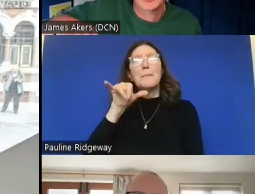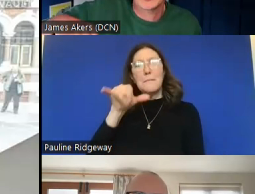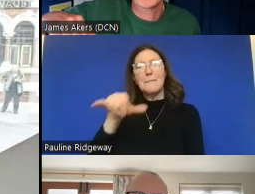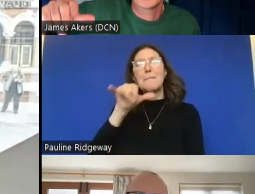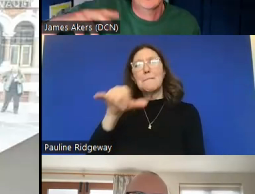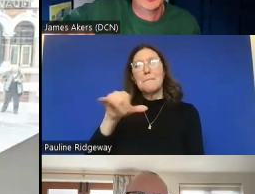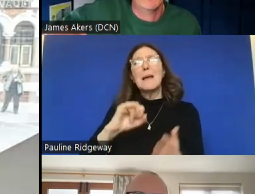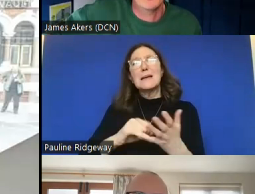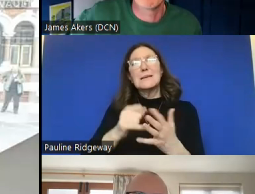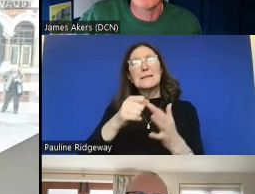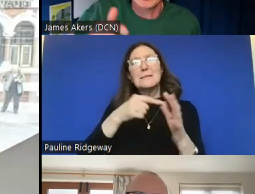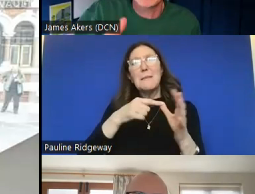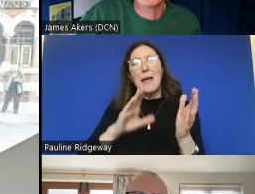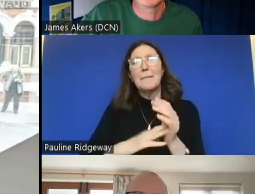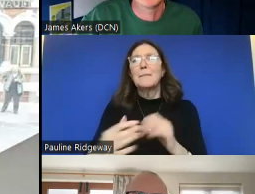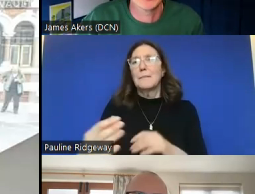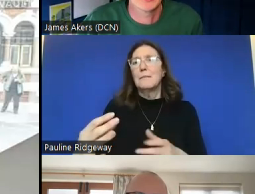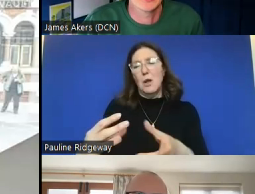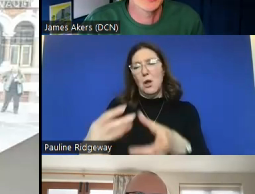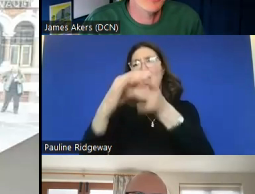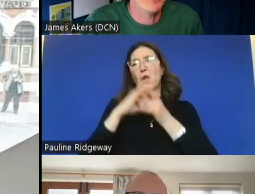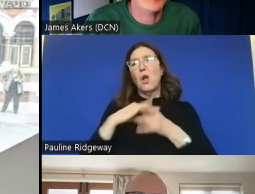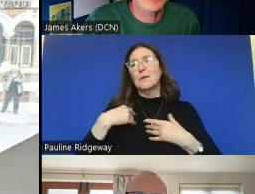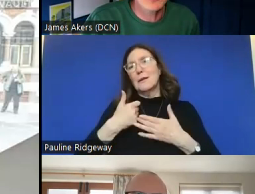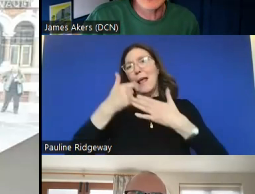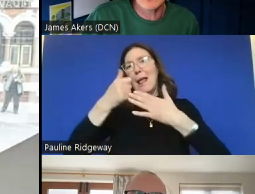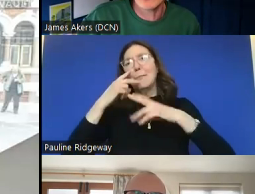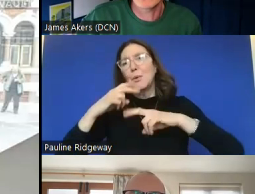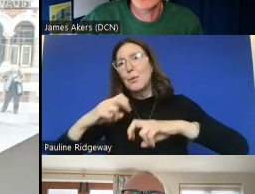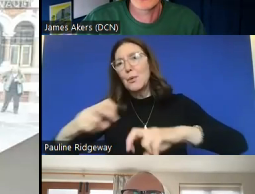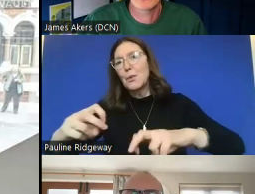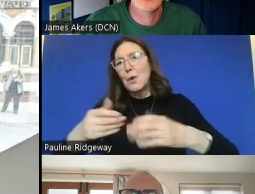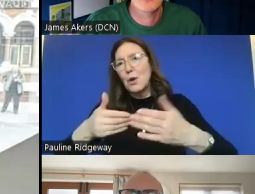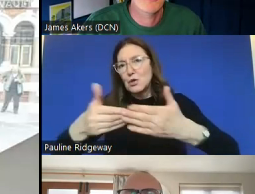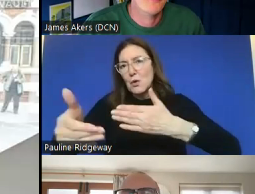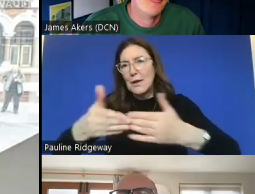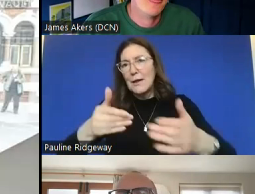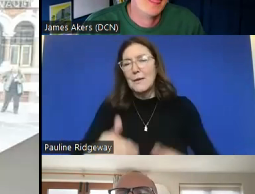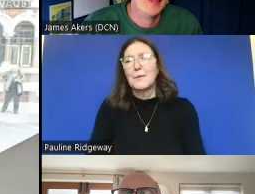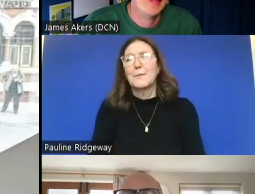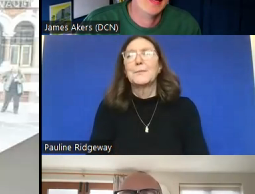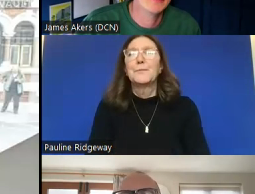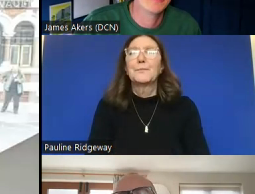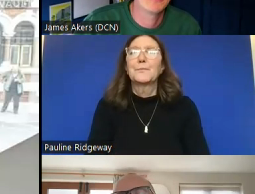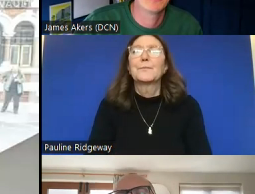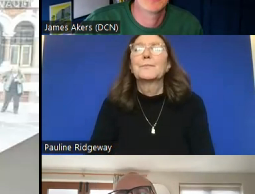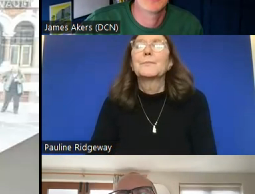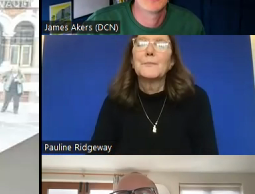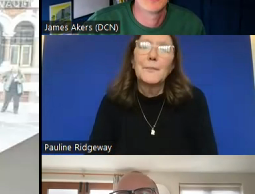Get in touch. We can help you dig deeper into that data. Excellent. I've got one here that says,